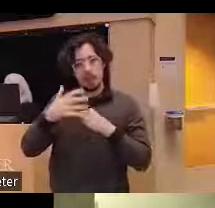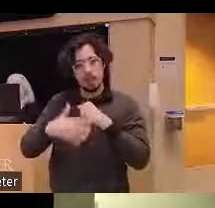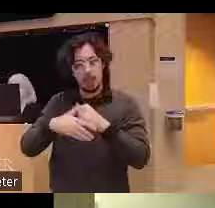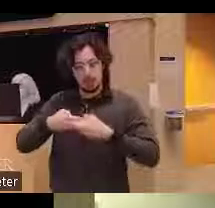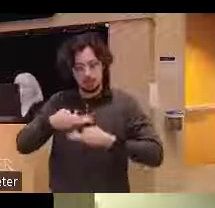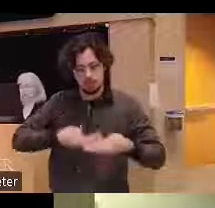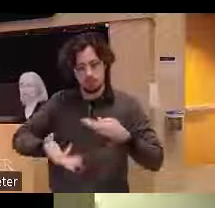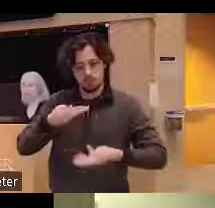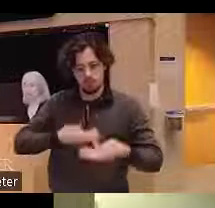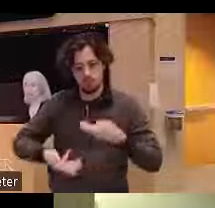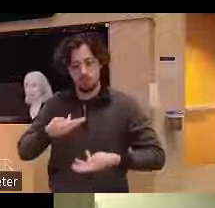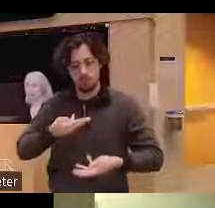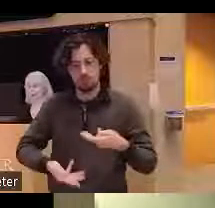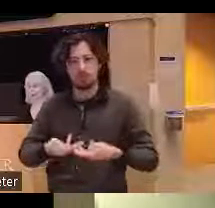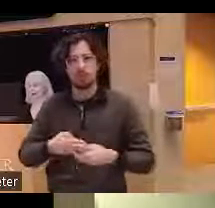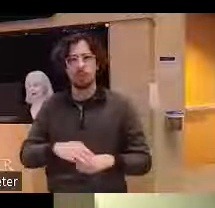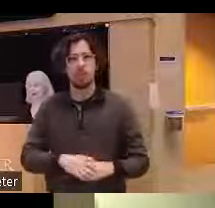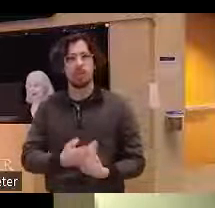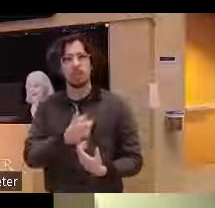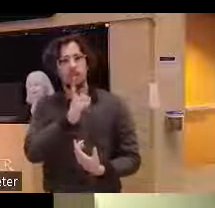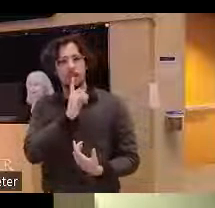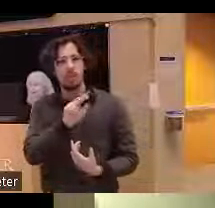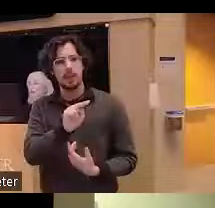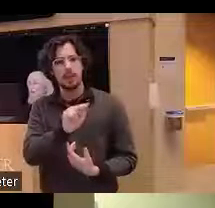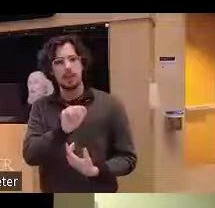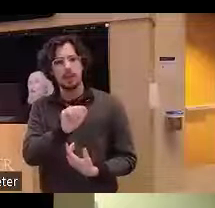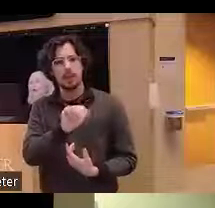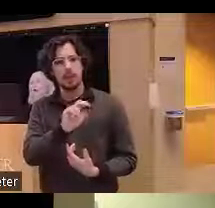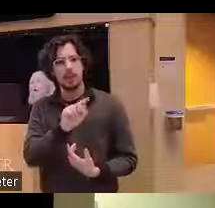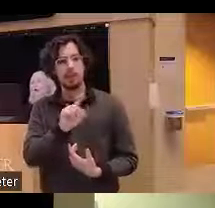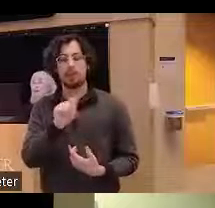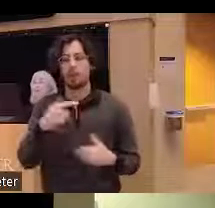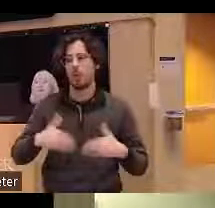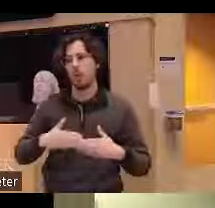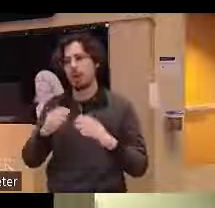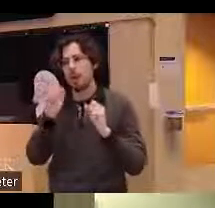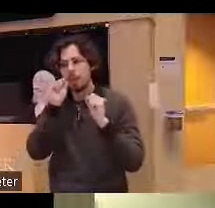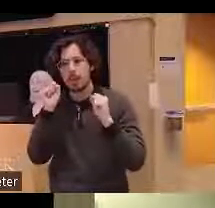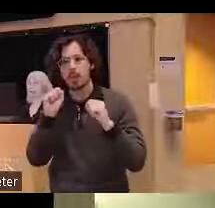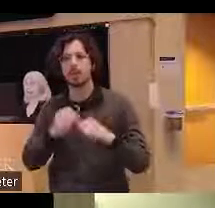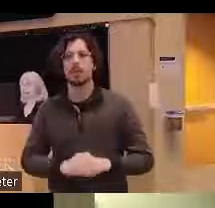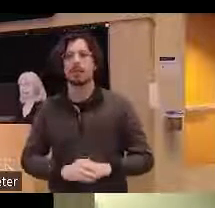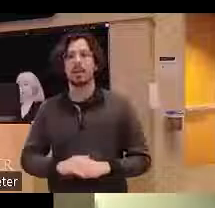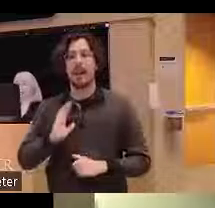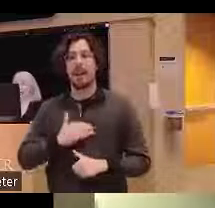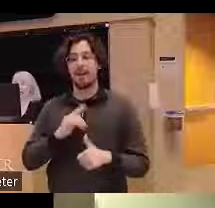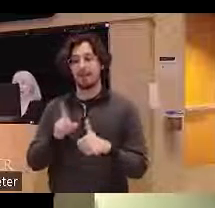nent but it couldn't be more amazing ours was the first R1 to look at the gut brain axis in a person